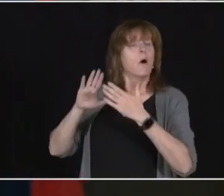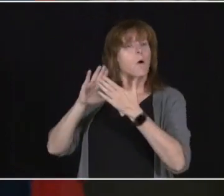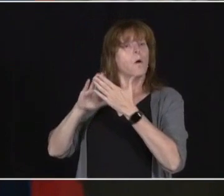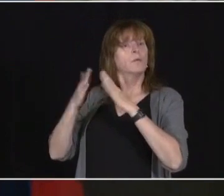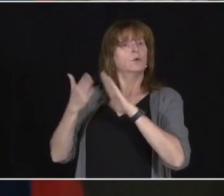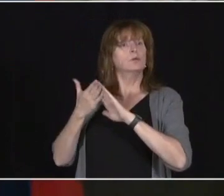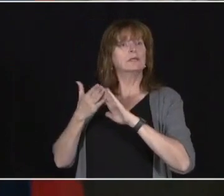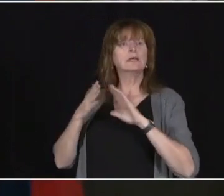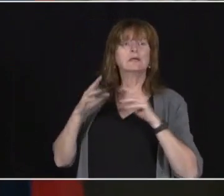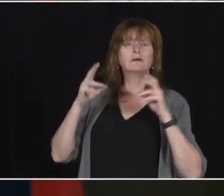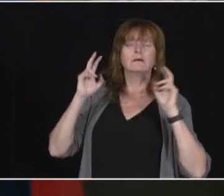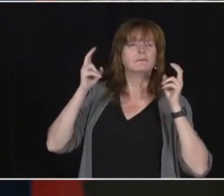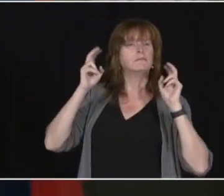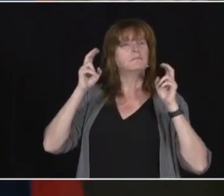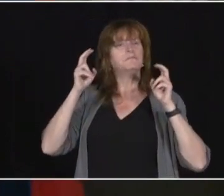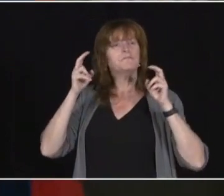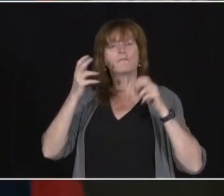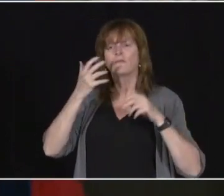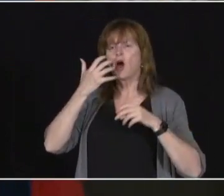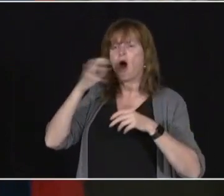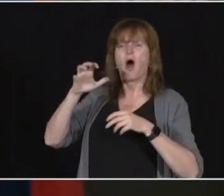communities and hotspots.